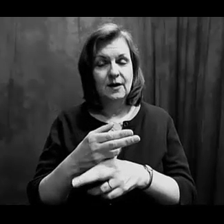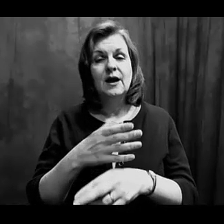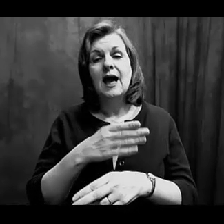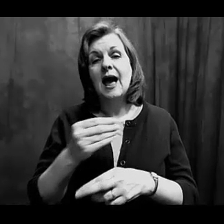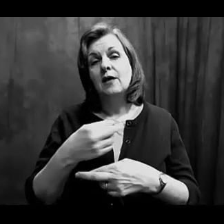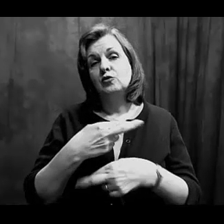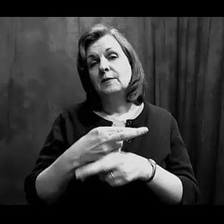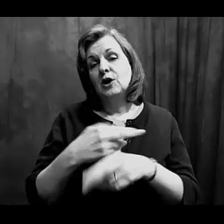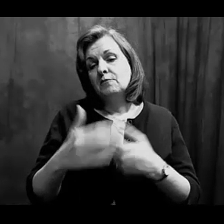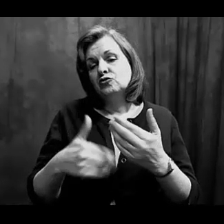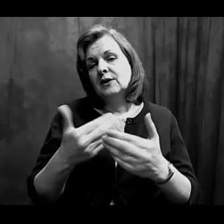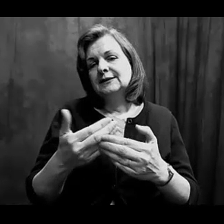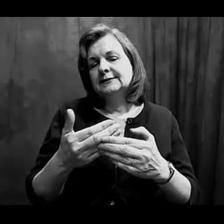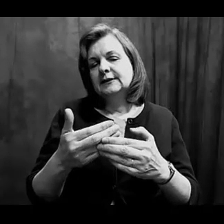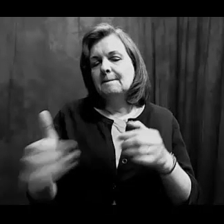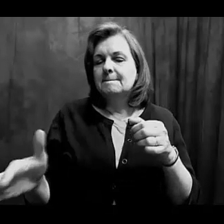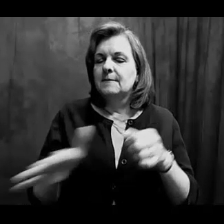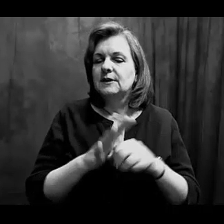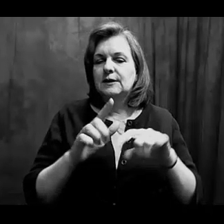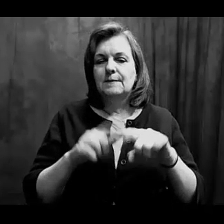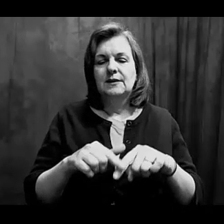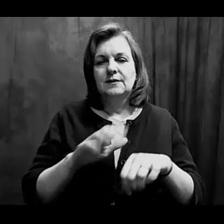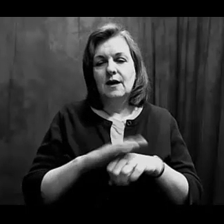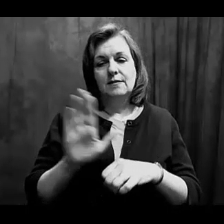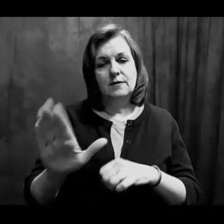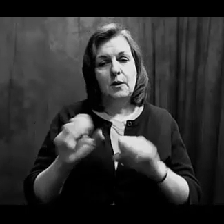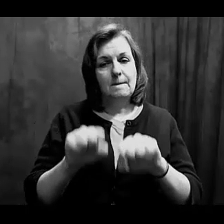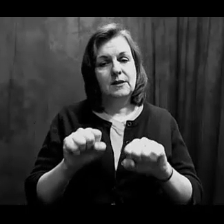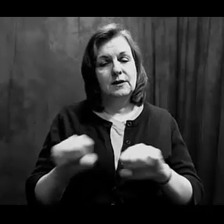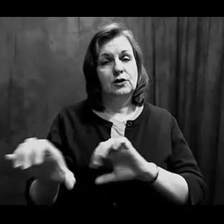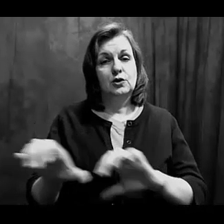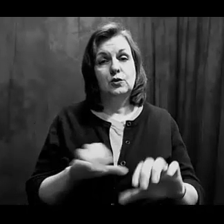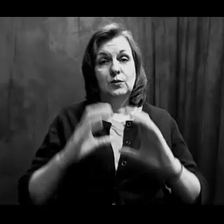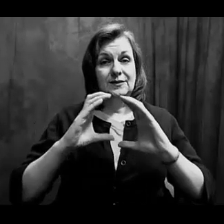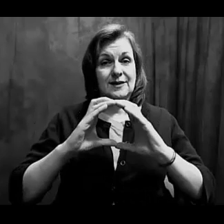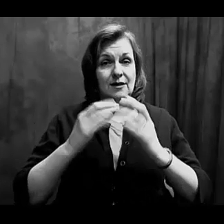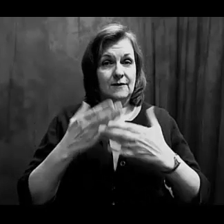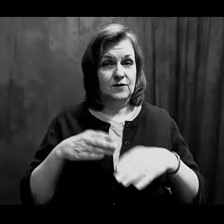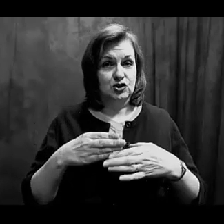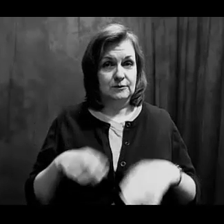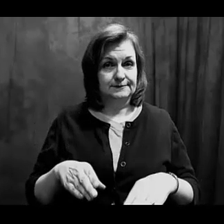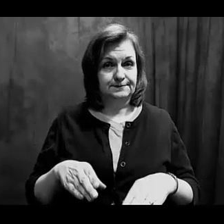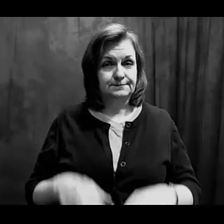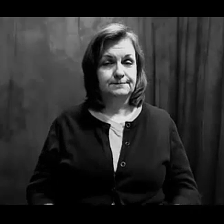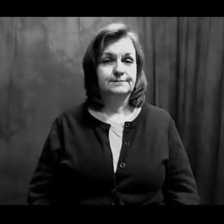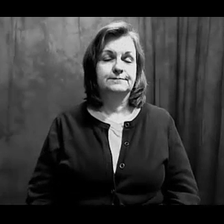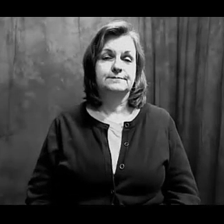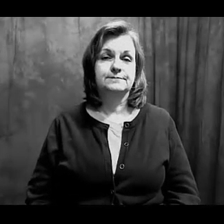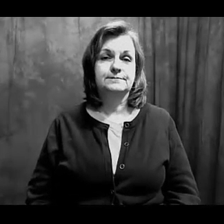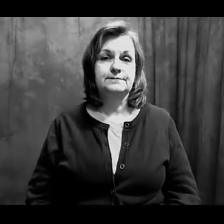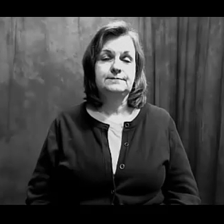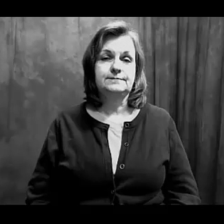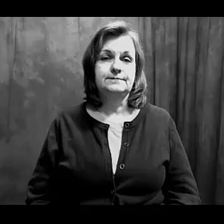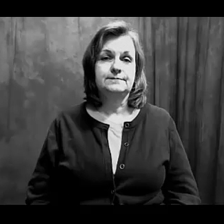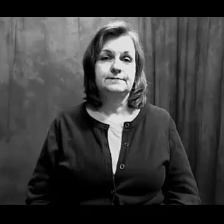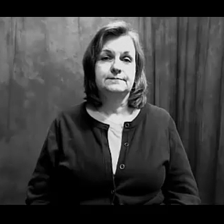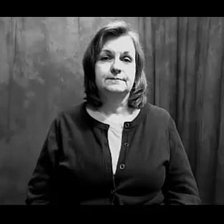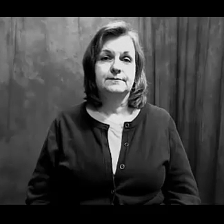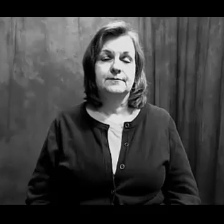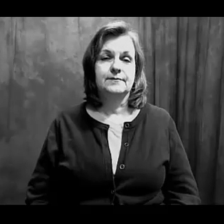and their ability to reproduce is completely dependent on their ability to do cell division